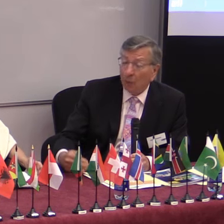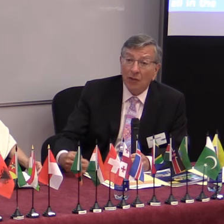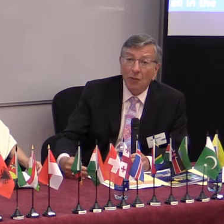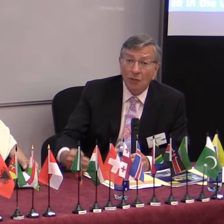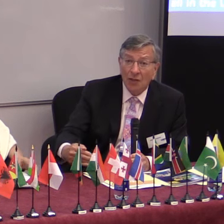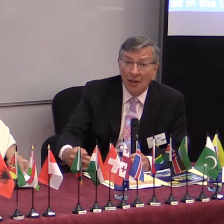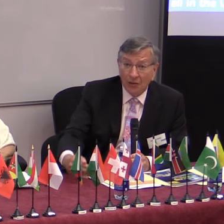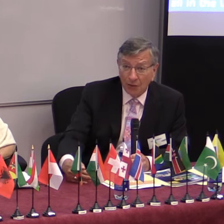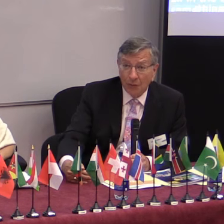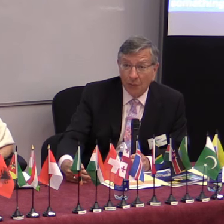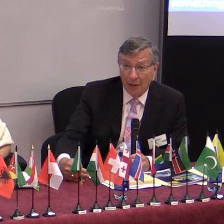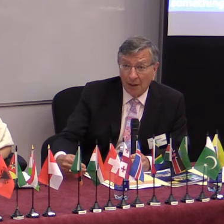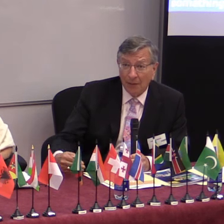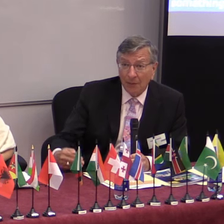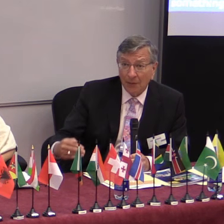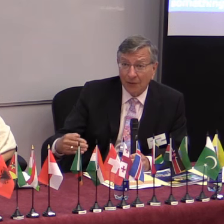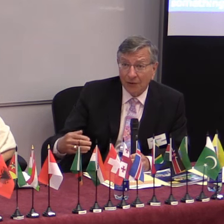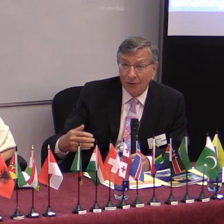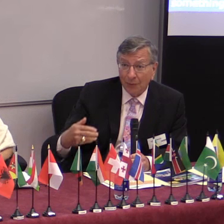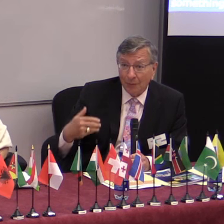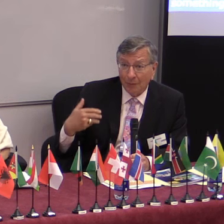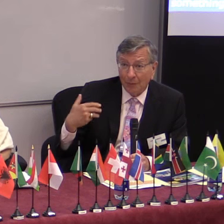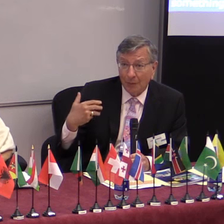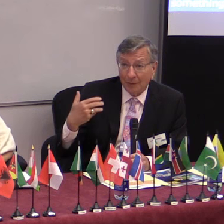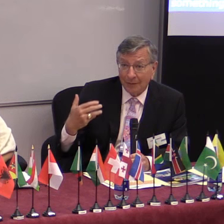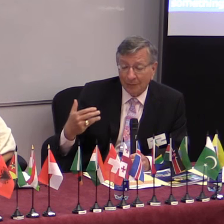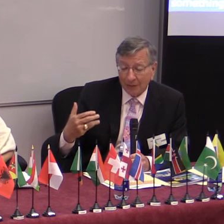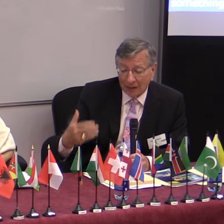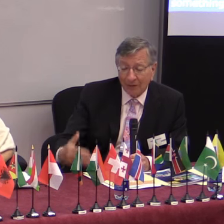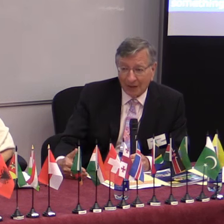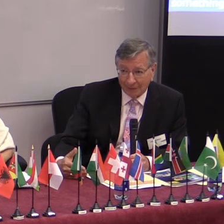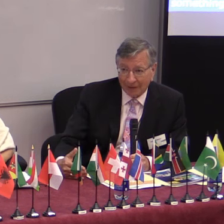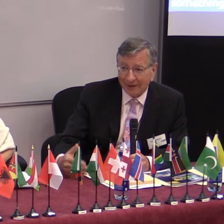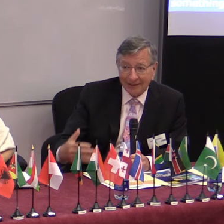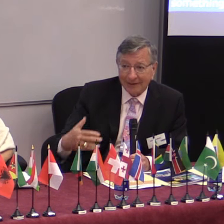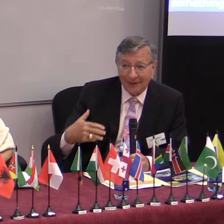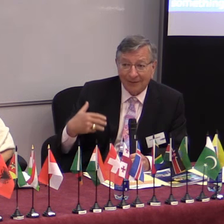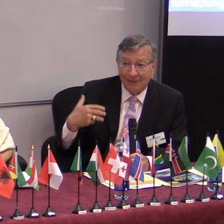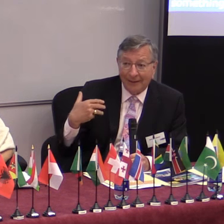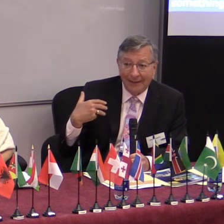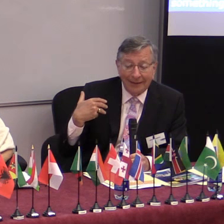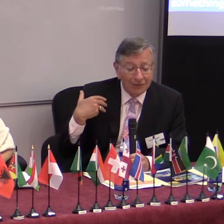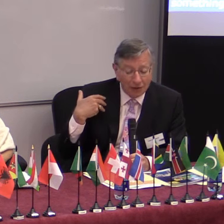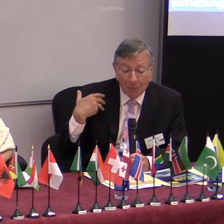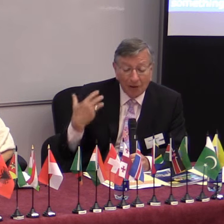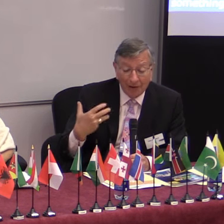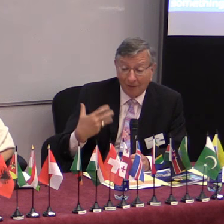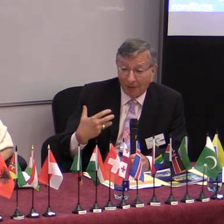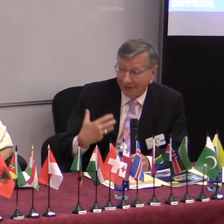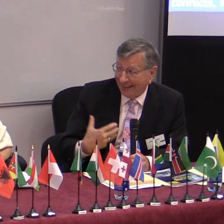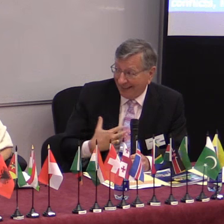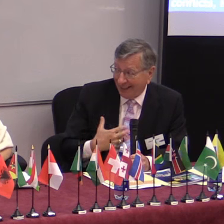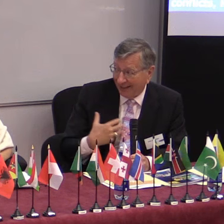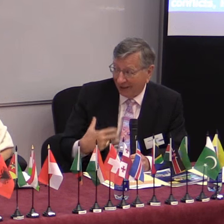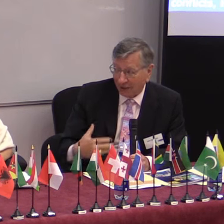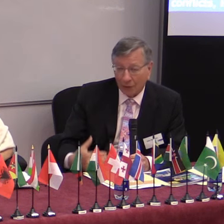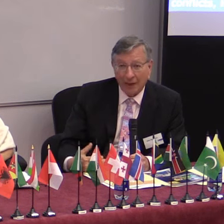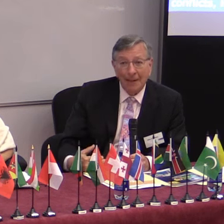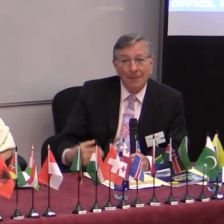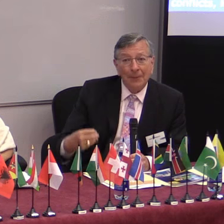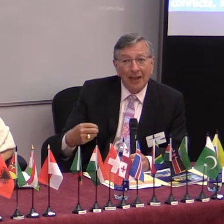we use to resolve conflicts, it's just part of our DNA in our country.